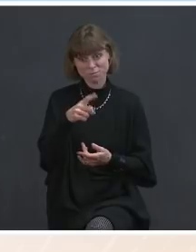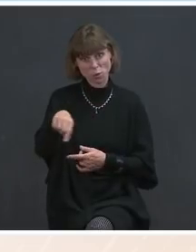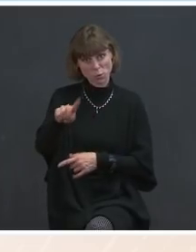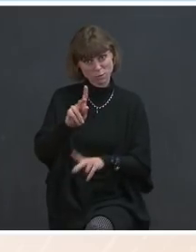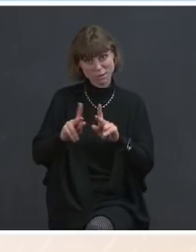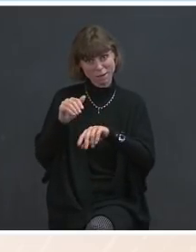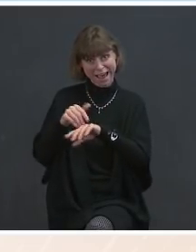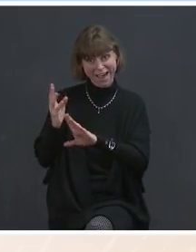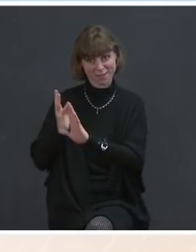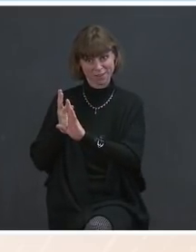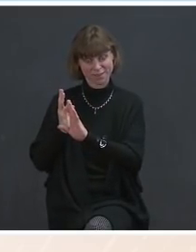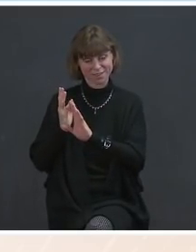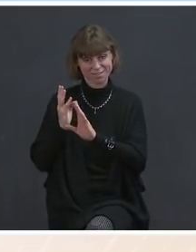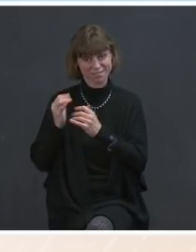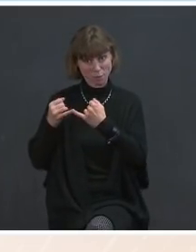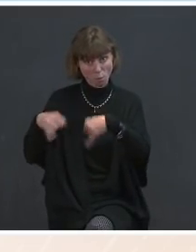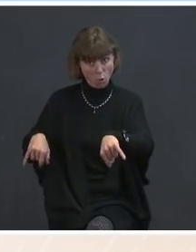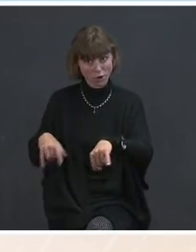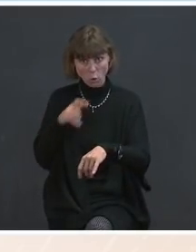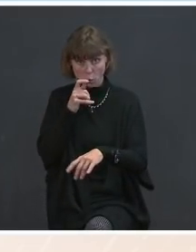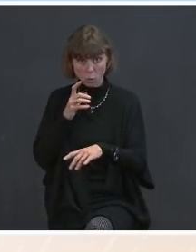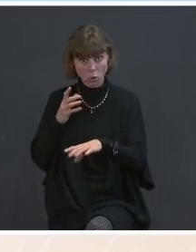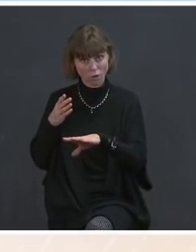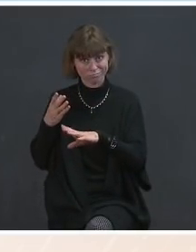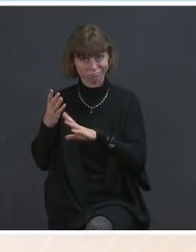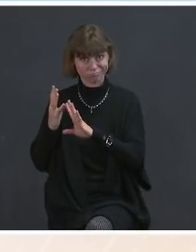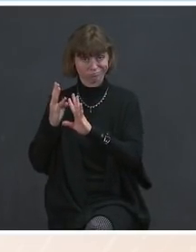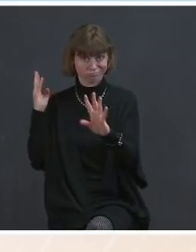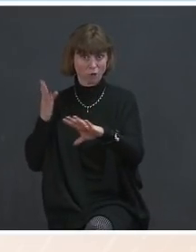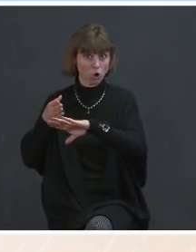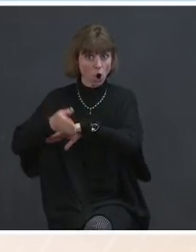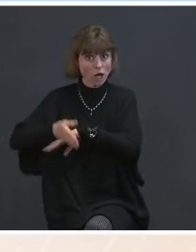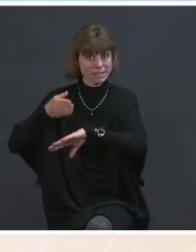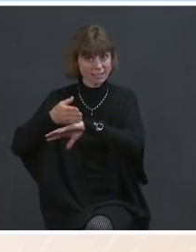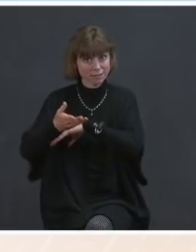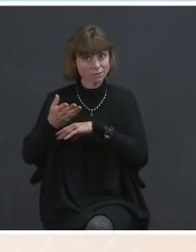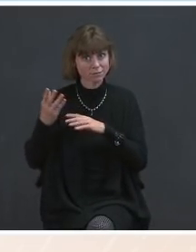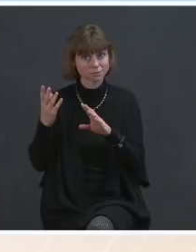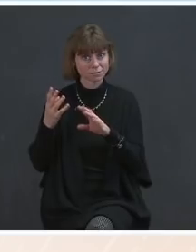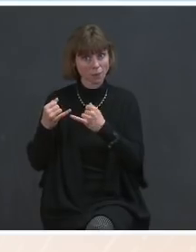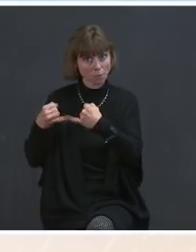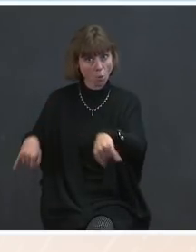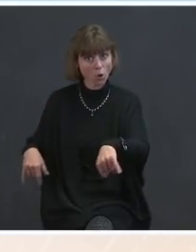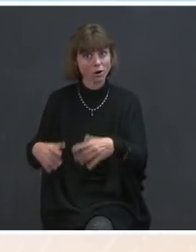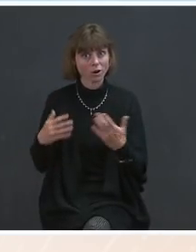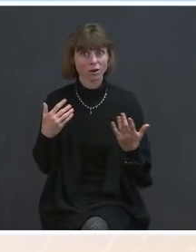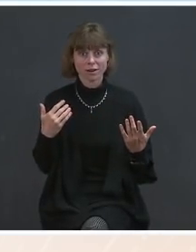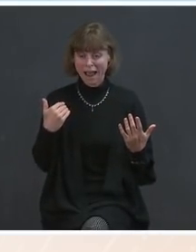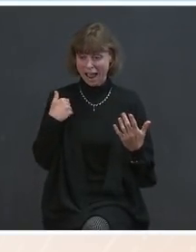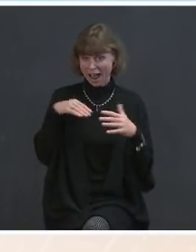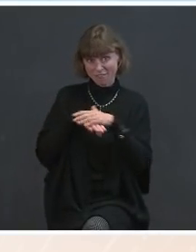who are coming across the border, have access to -- can -- to HHS and ORR shelters;